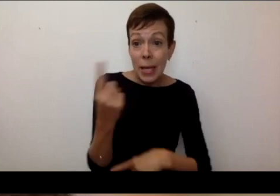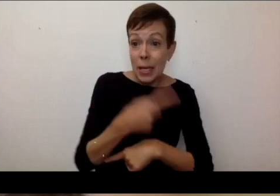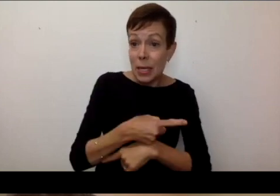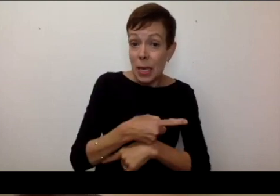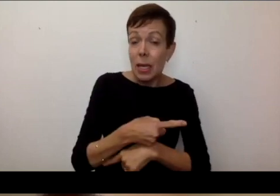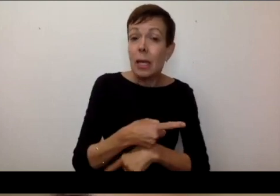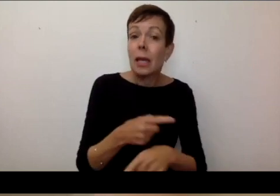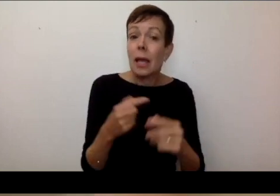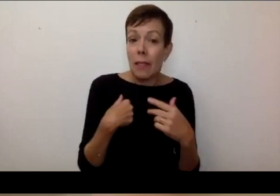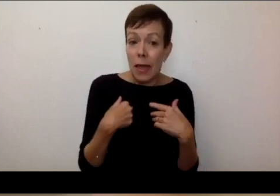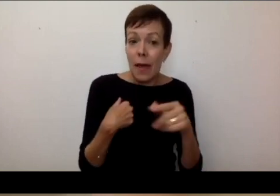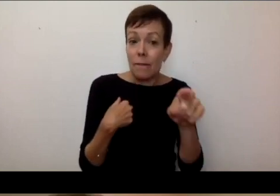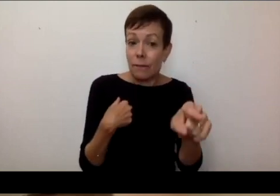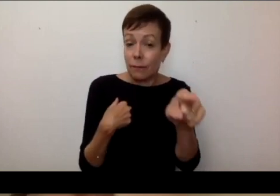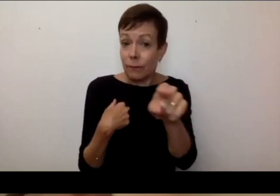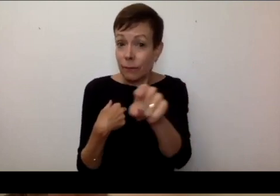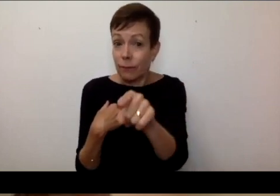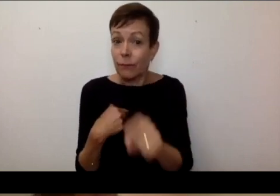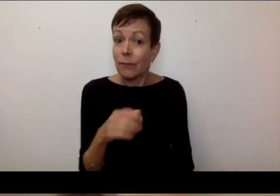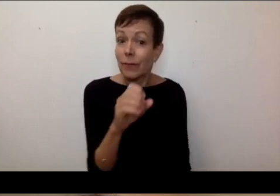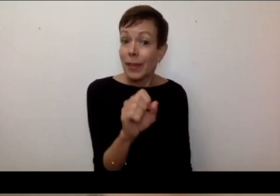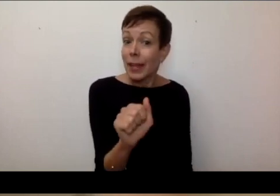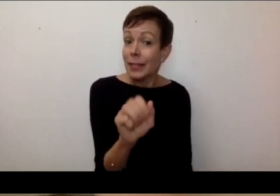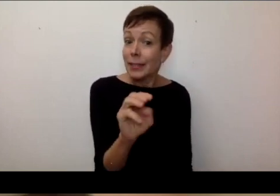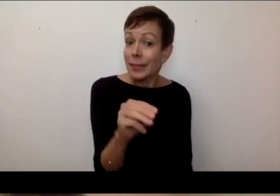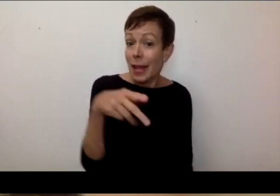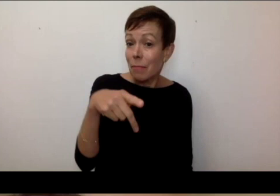icons such as san pricario patron saint of the